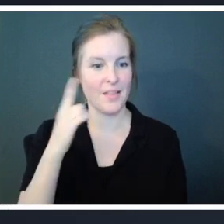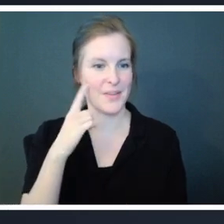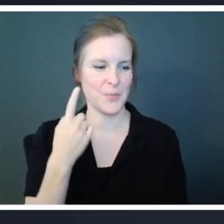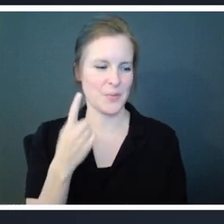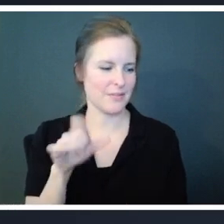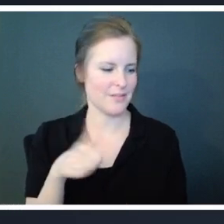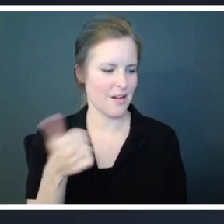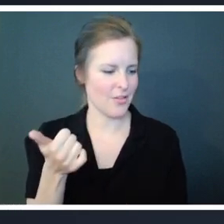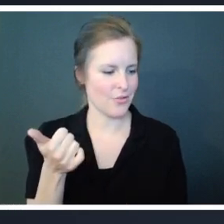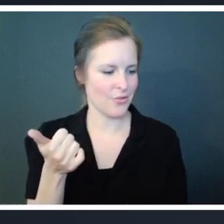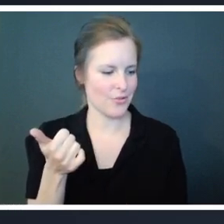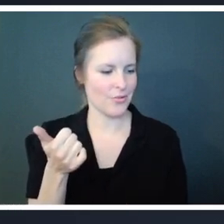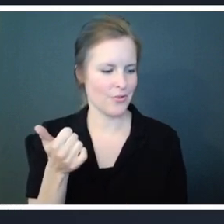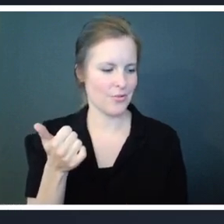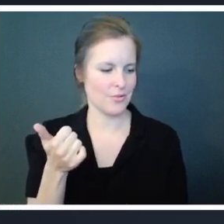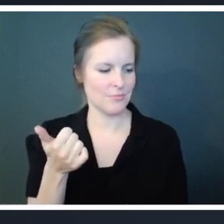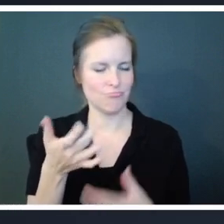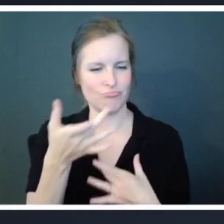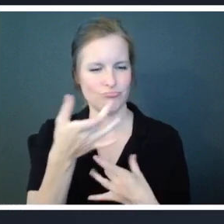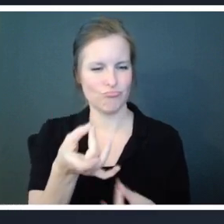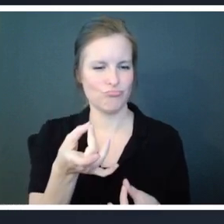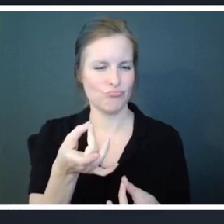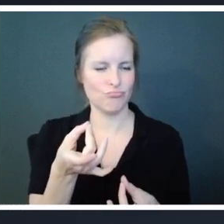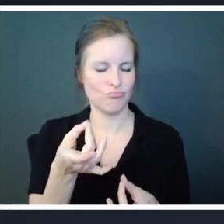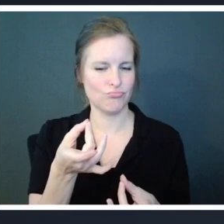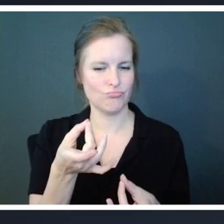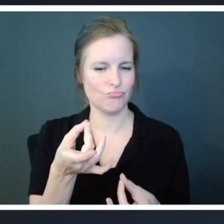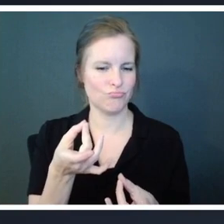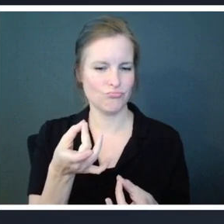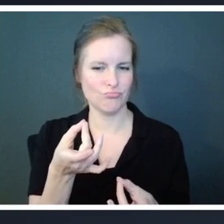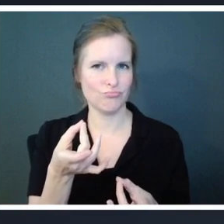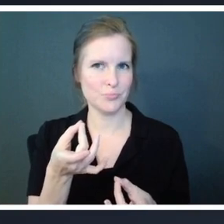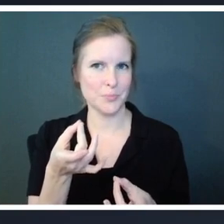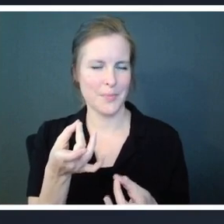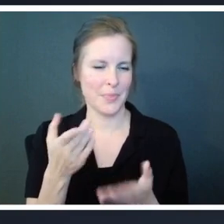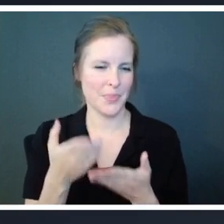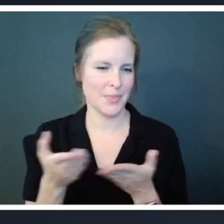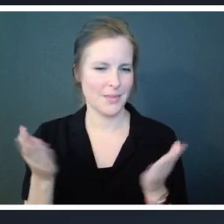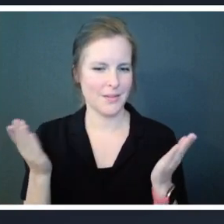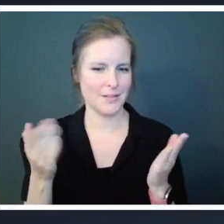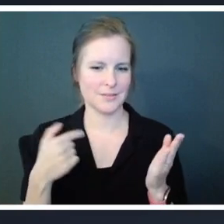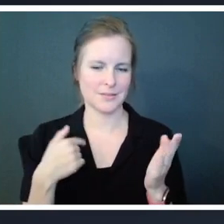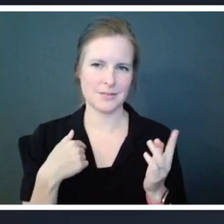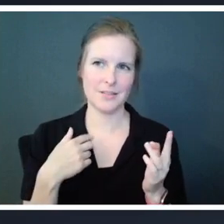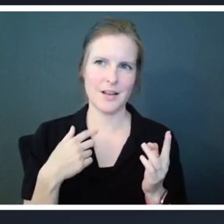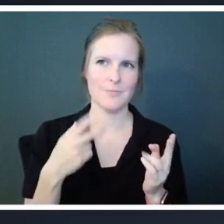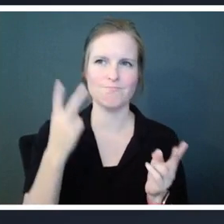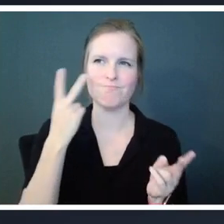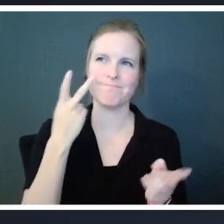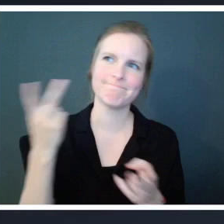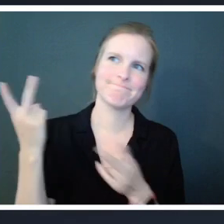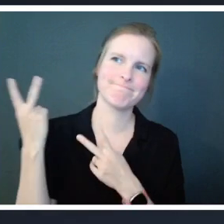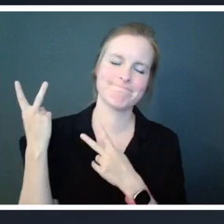fascinating connections that I always kind of reflect on as the four of us had been talking and